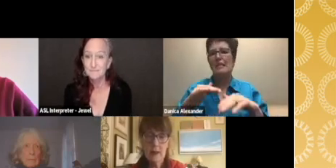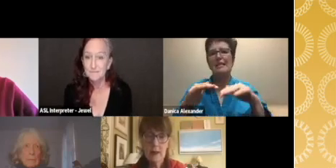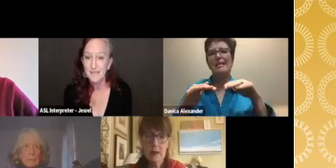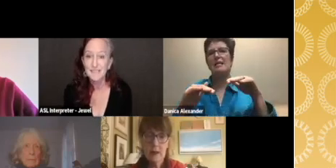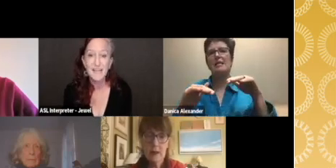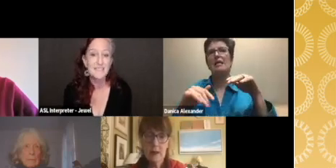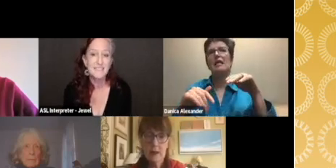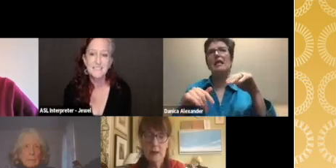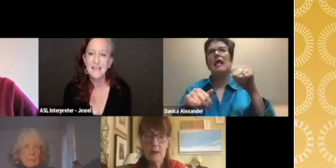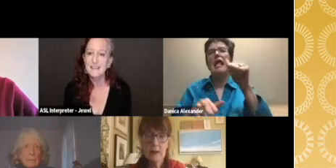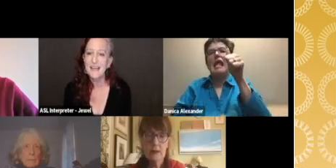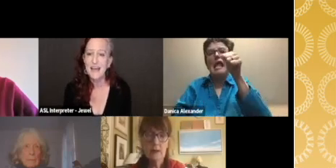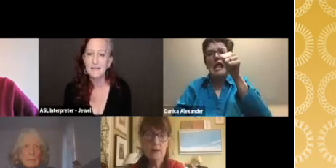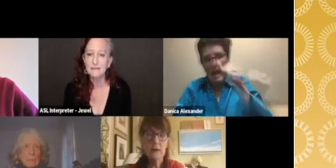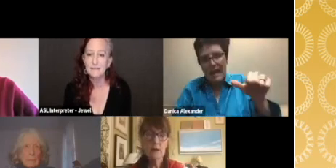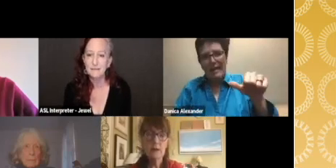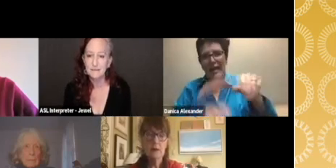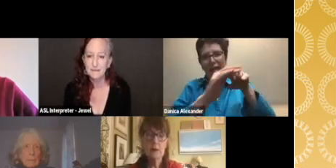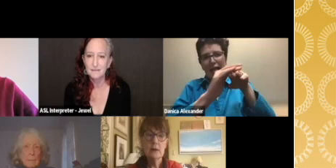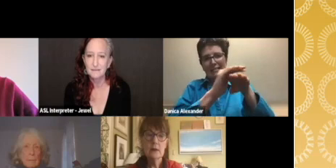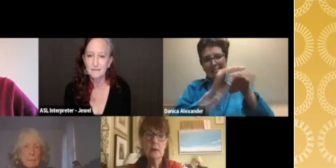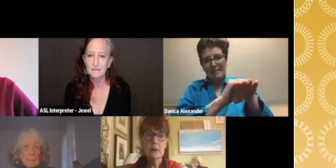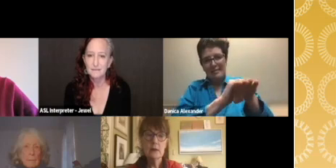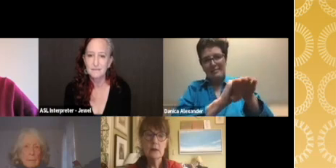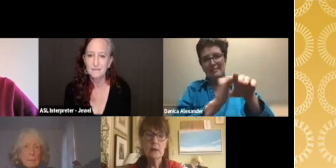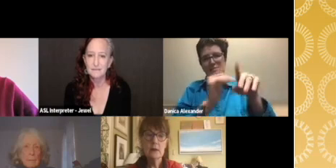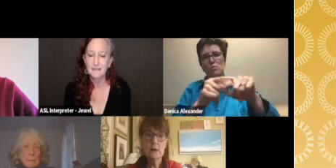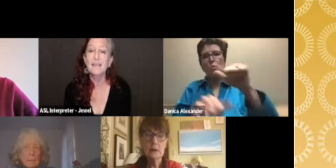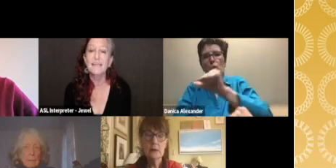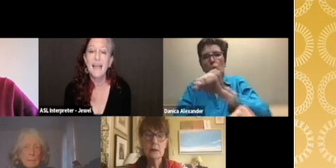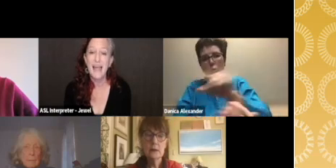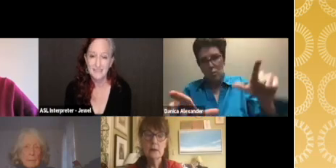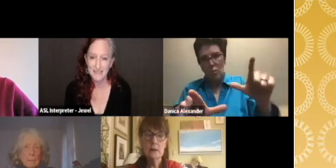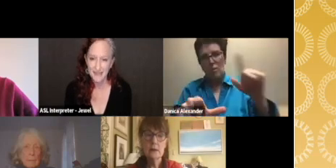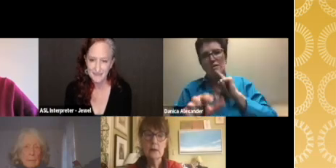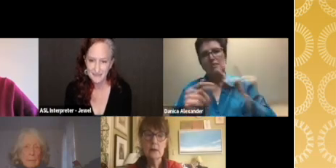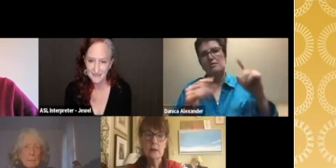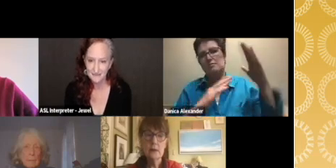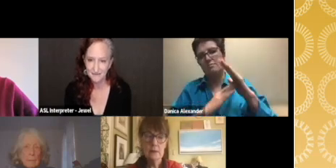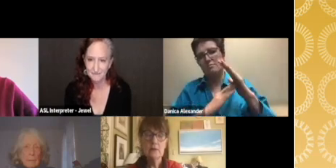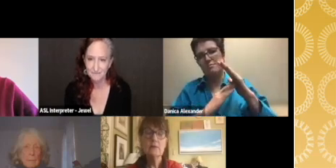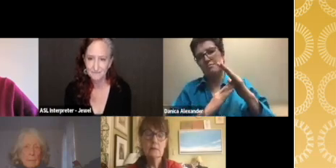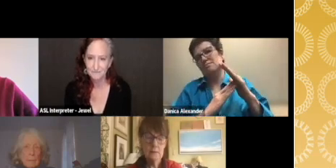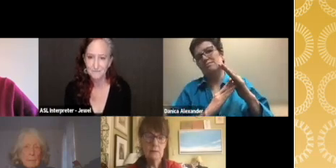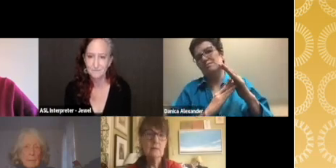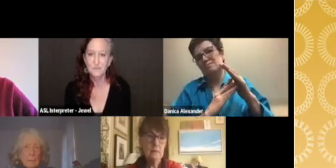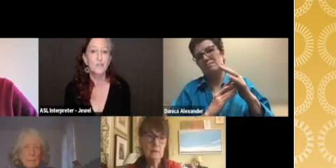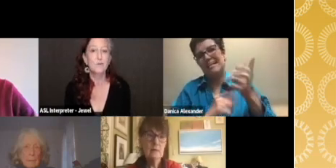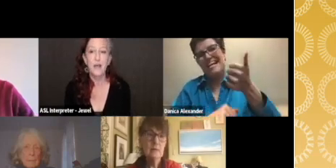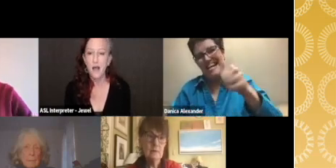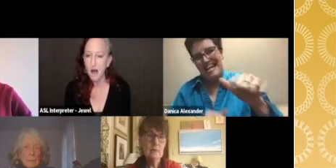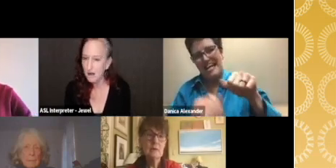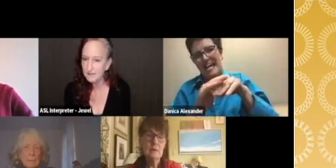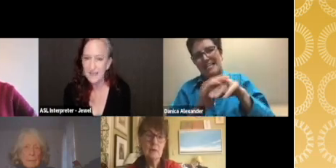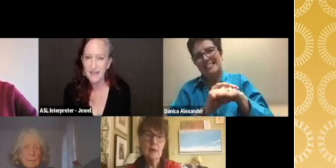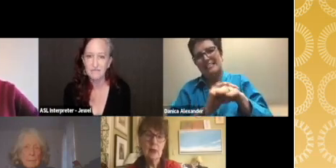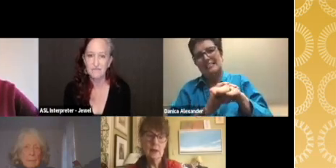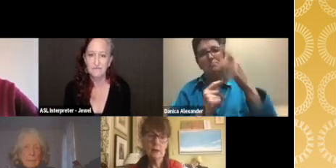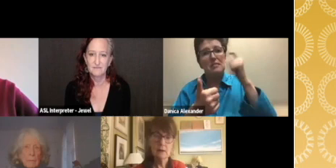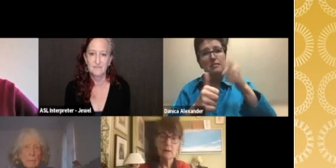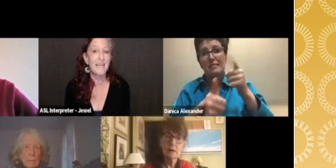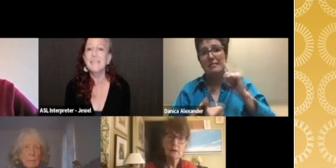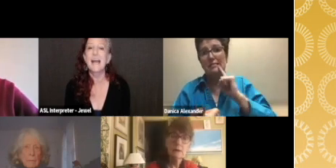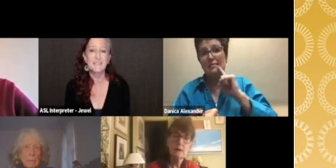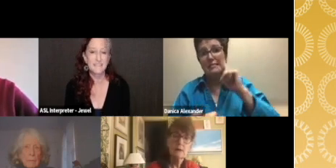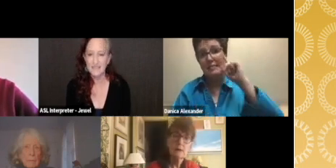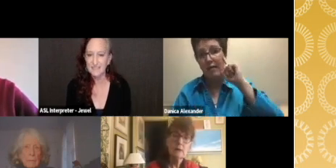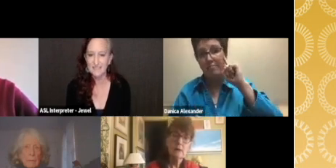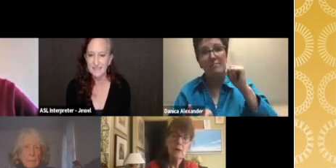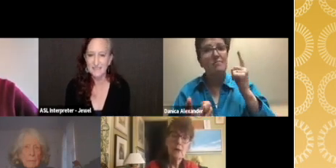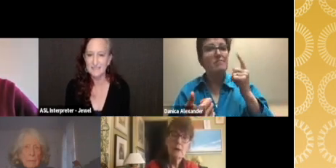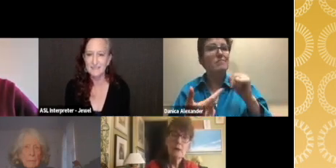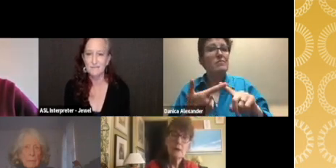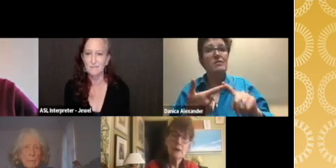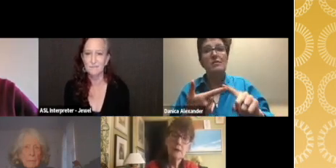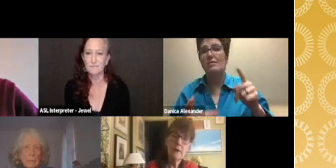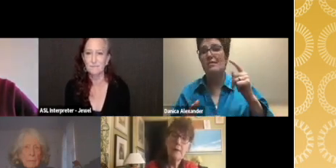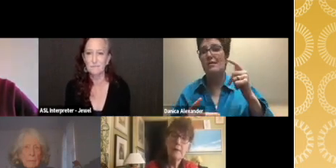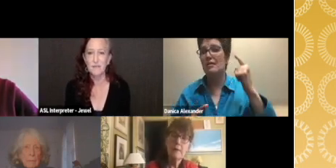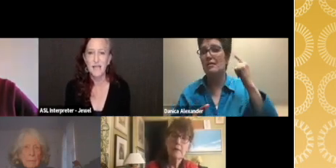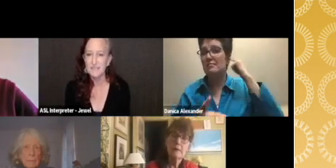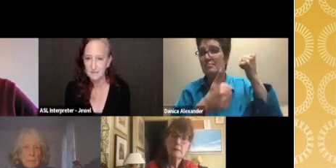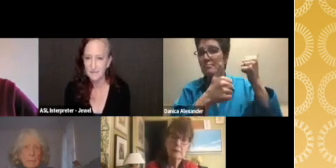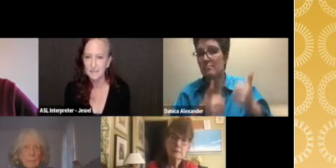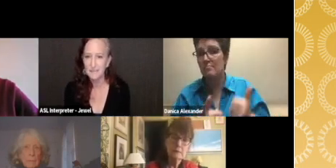I'd like to say that any access to all deaf -- any access is excellent.